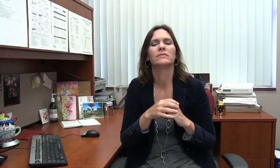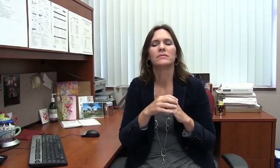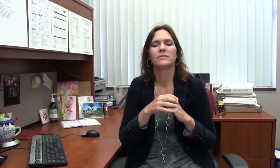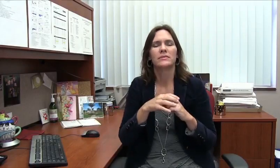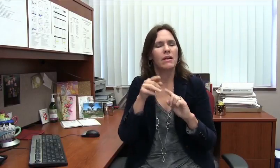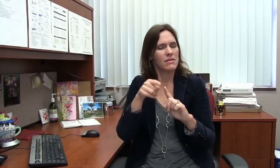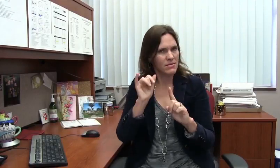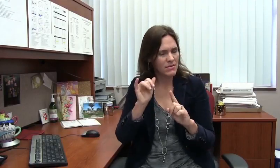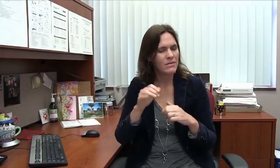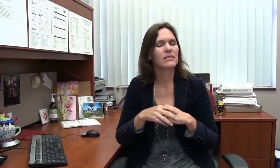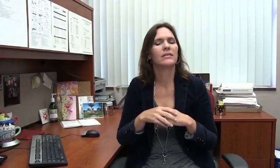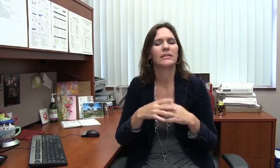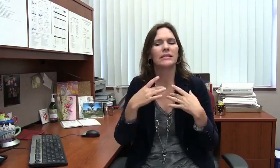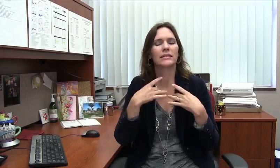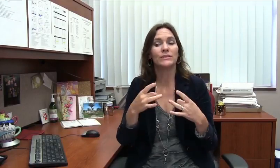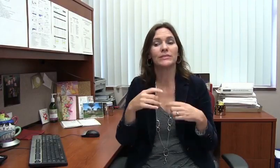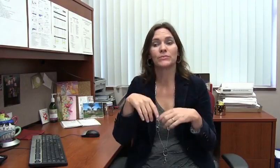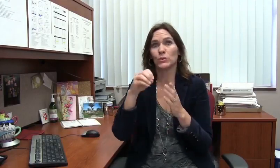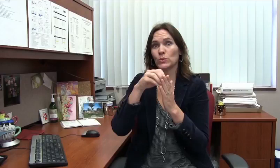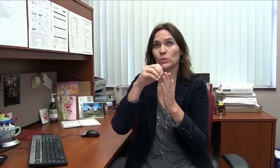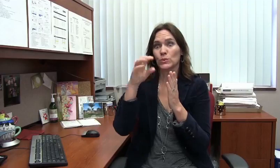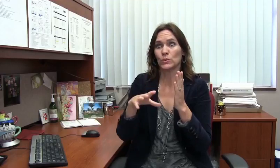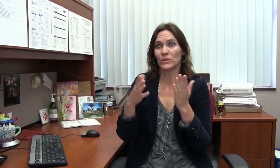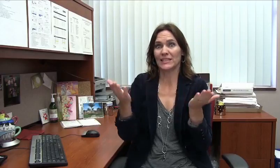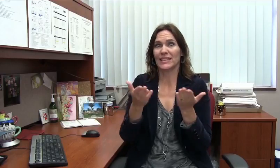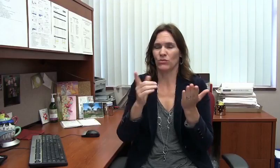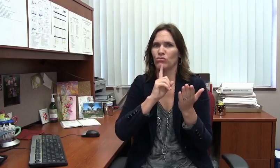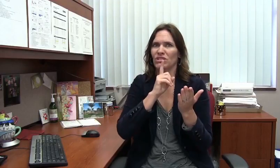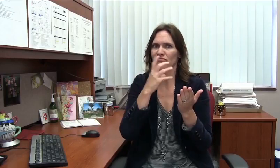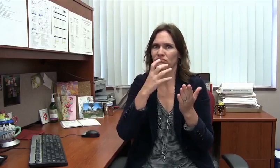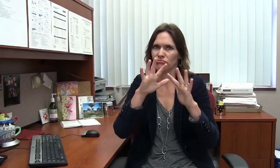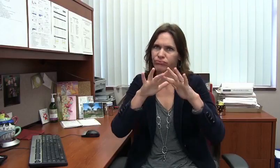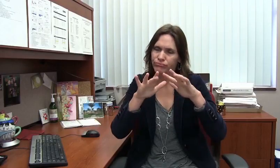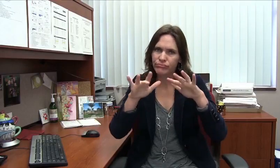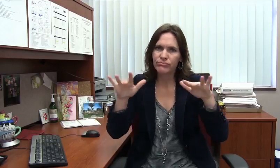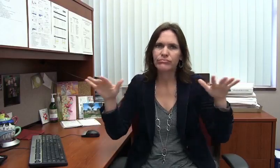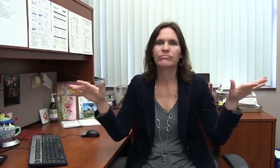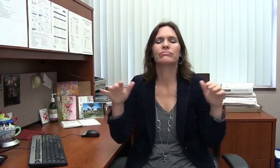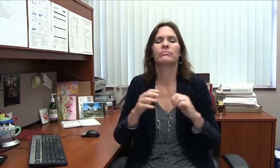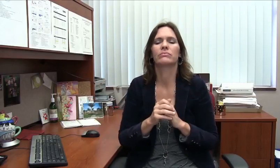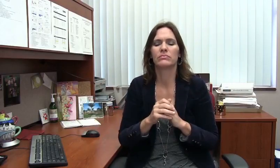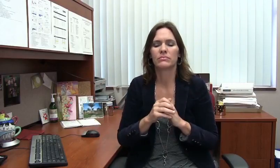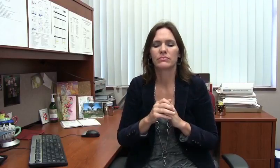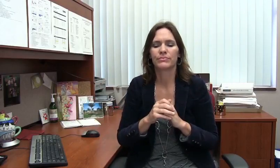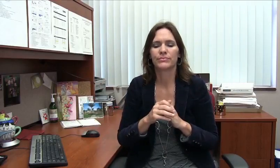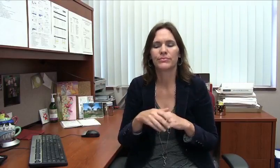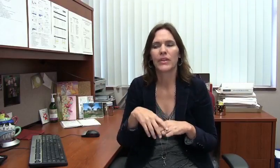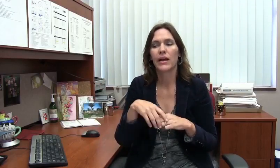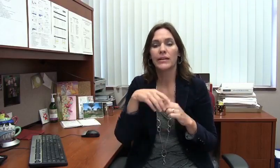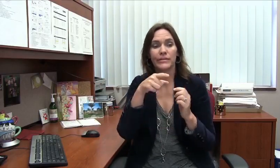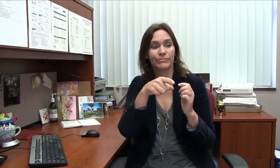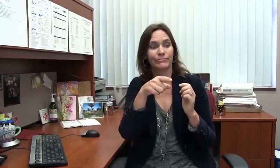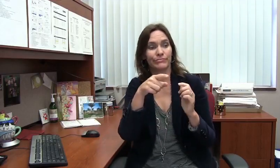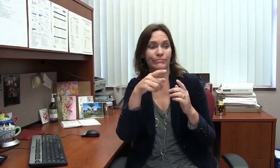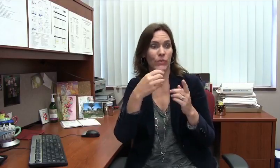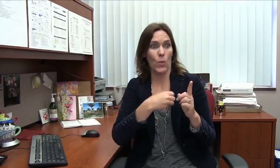The study body we have is very diverse.